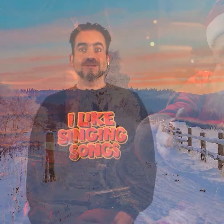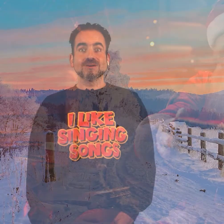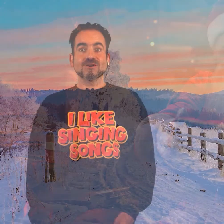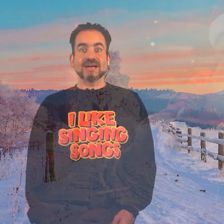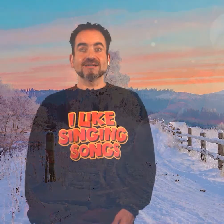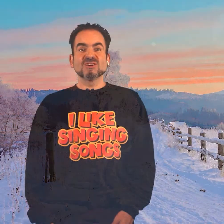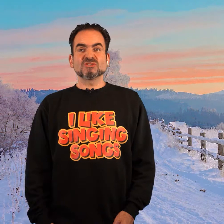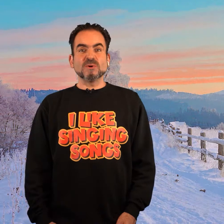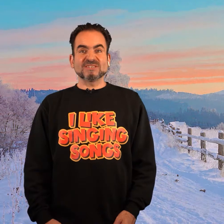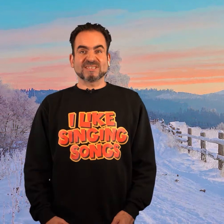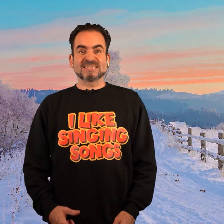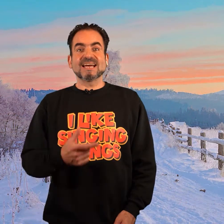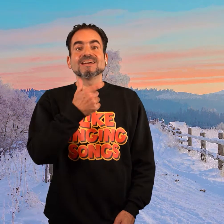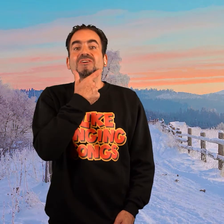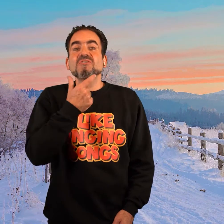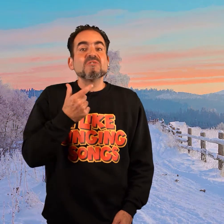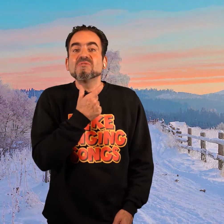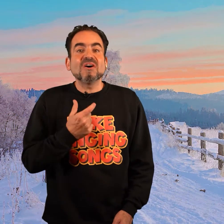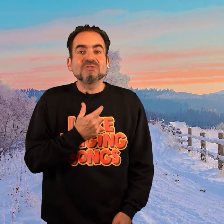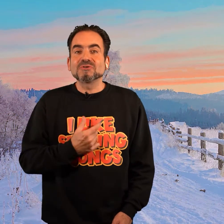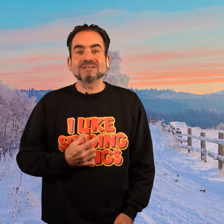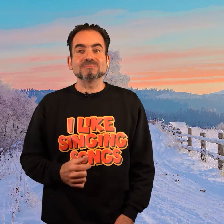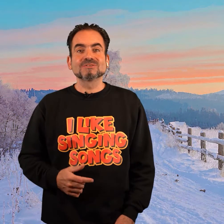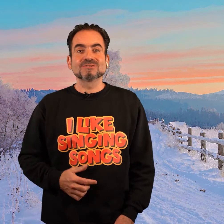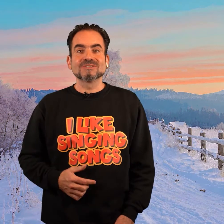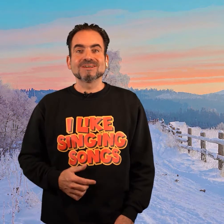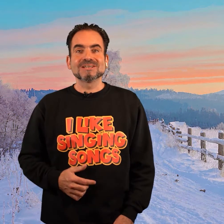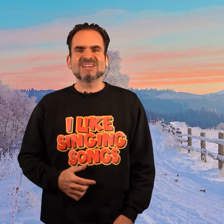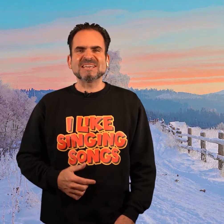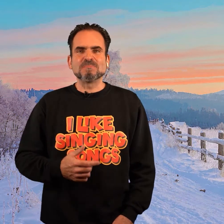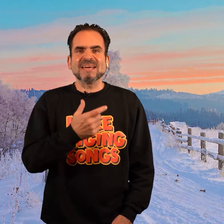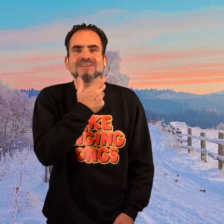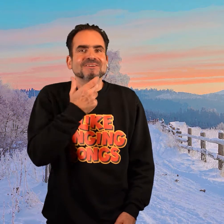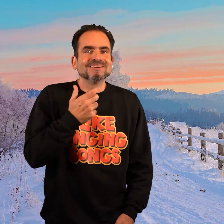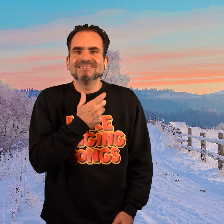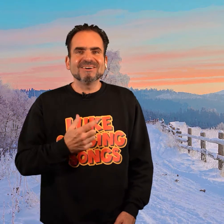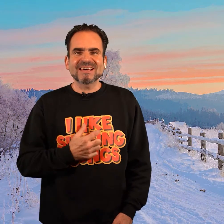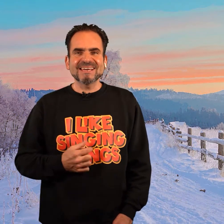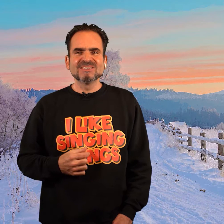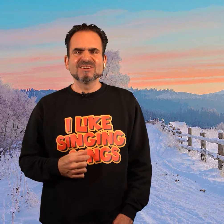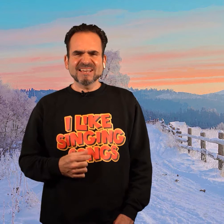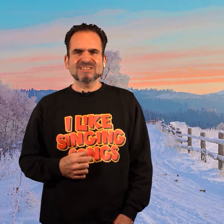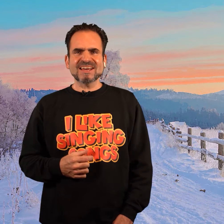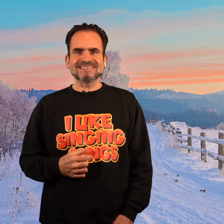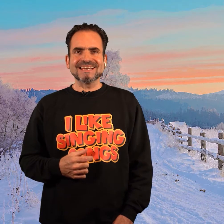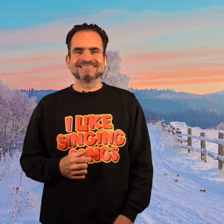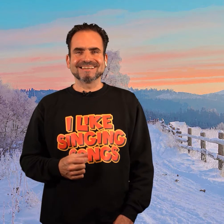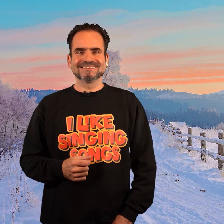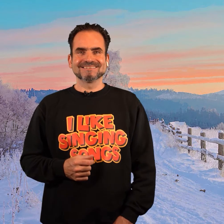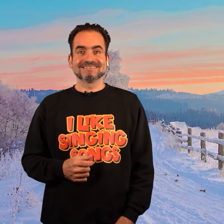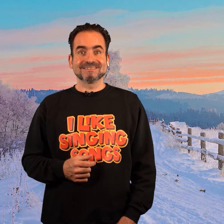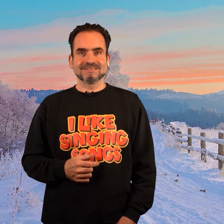Ok, so we're just gonna say Father Christmas, like his beard. Ok? Nice and easy, copy me.